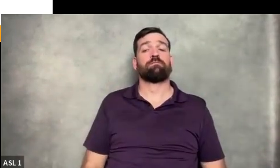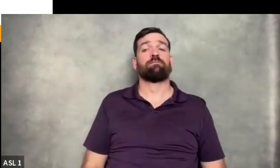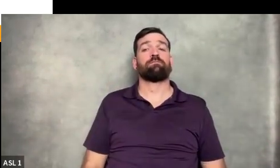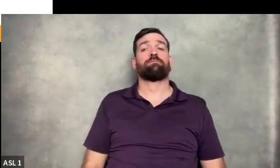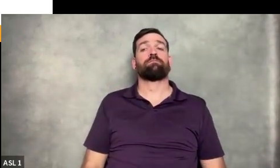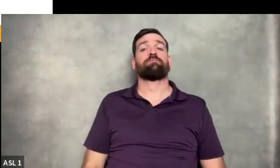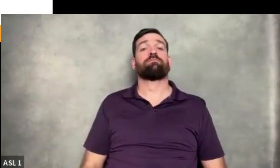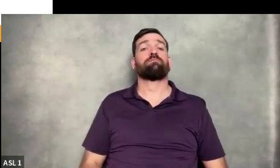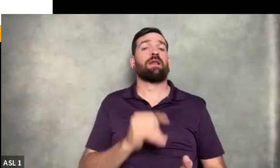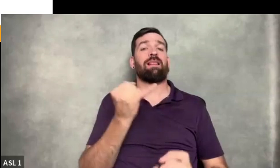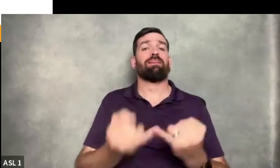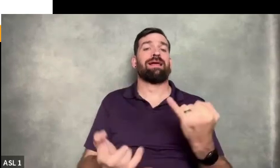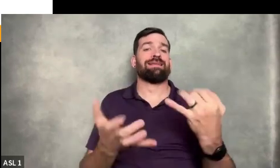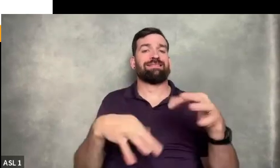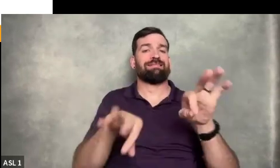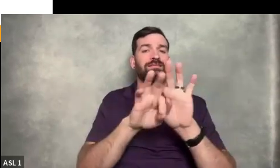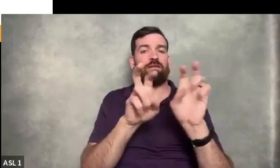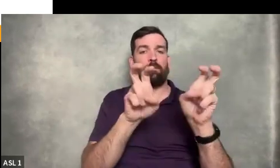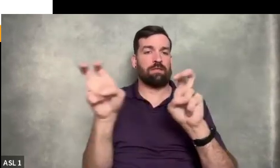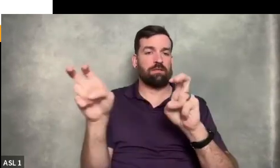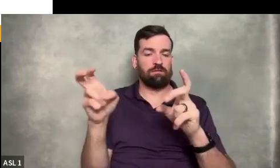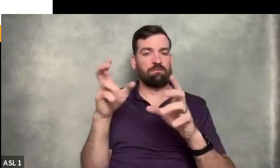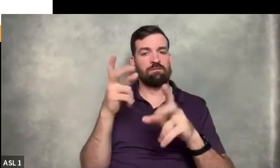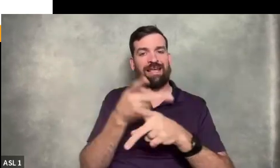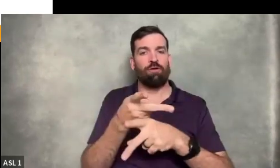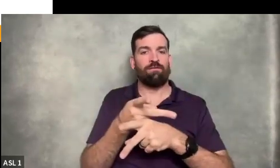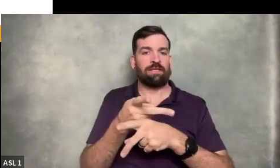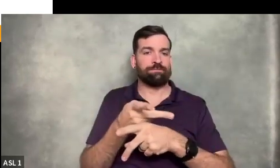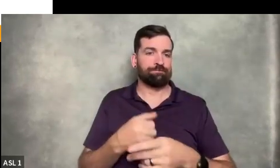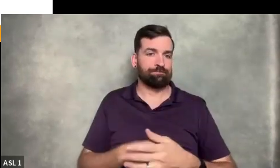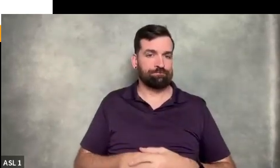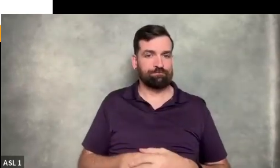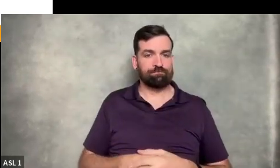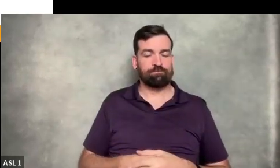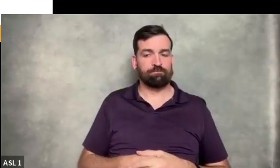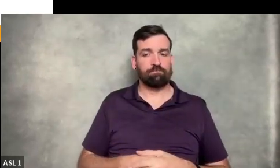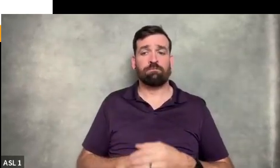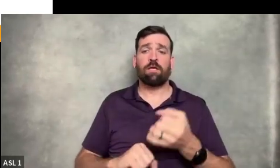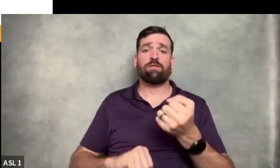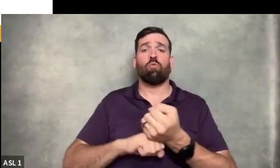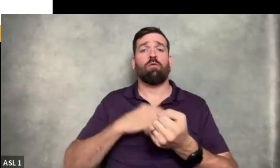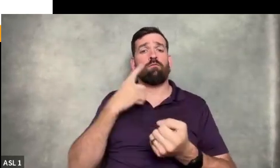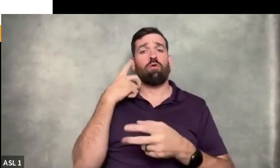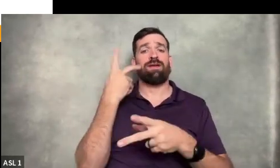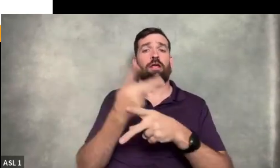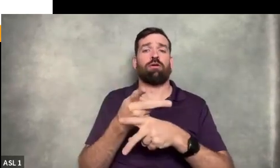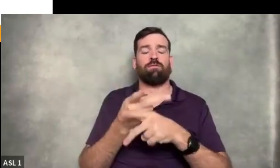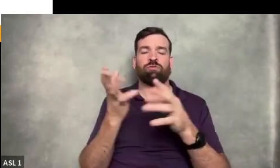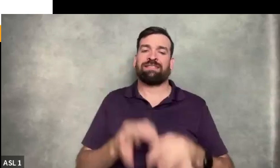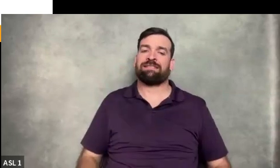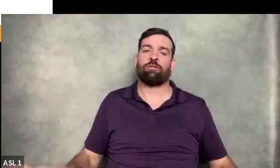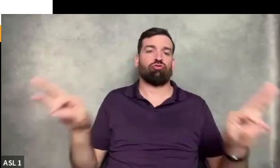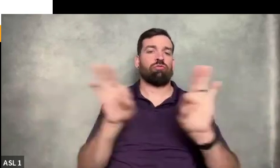The last key topic area is caregiving. Support for caregivers is essential. Families are the primary